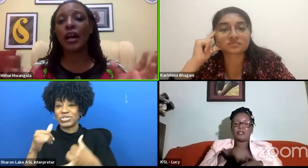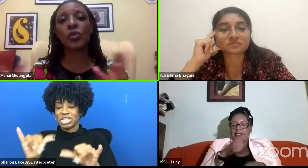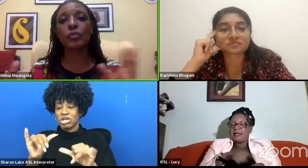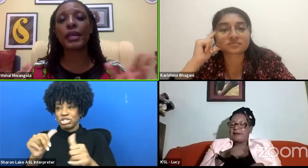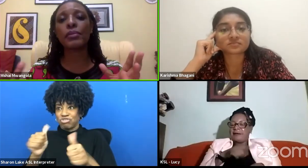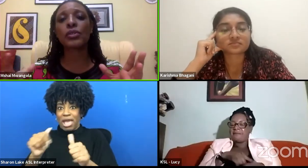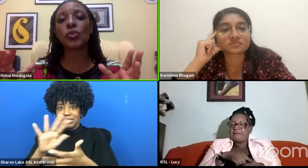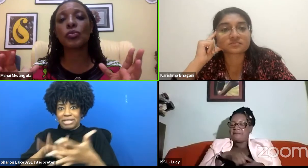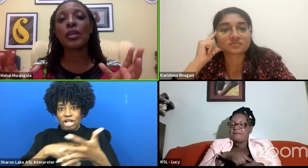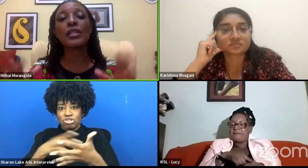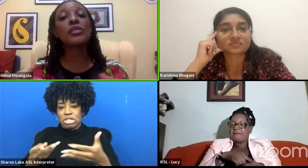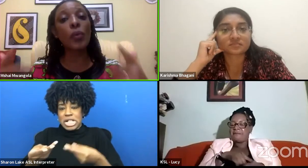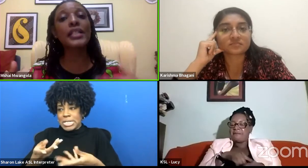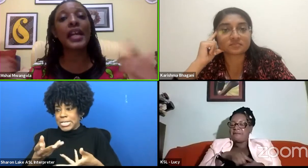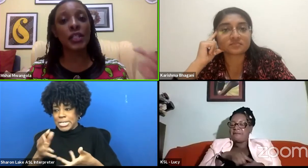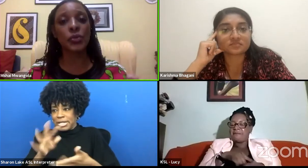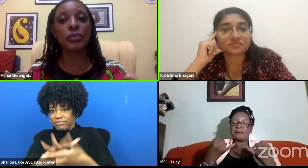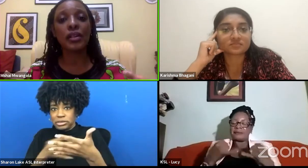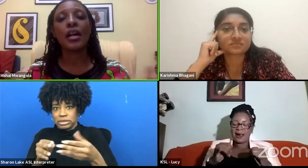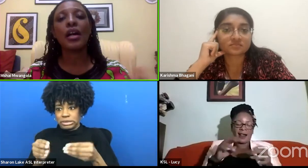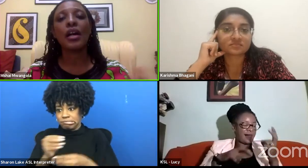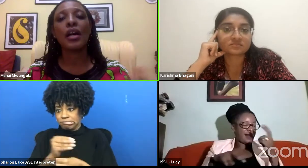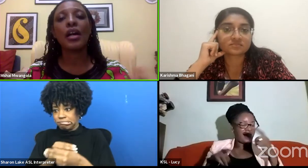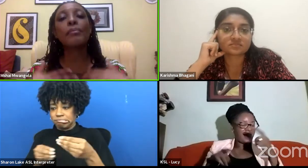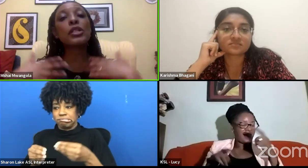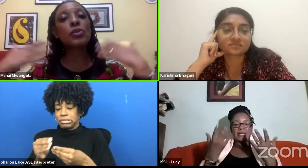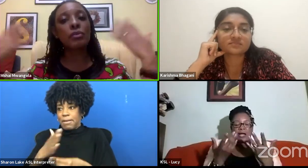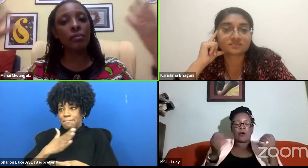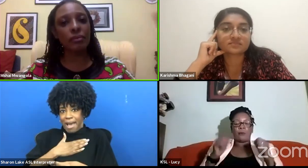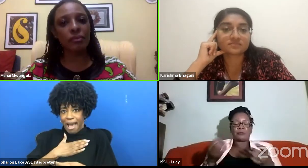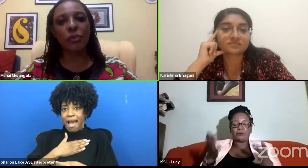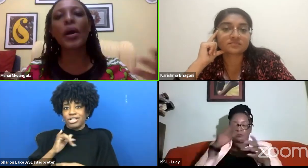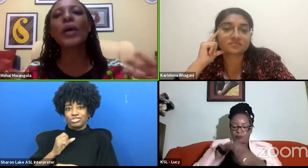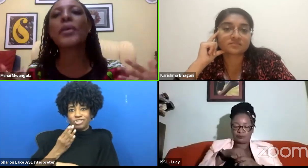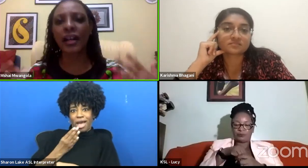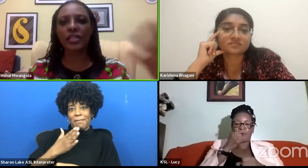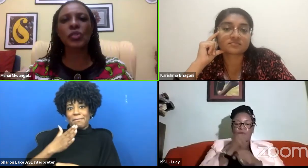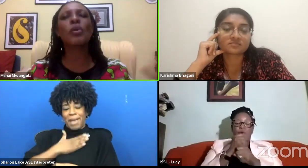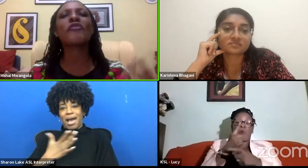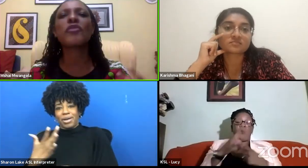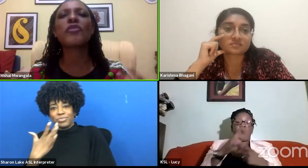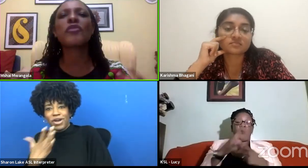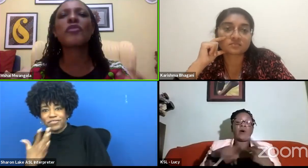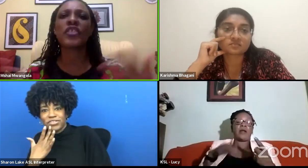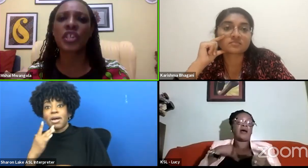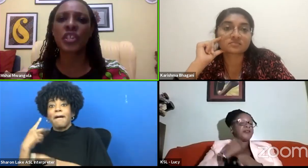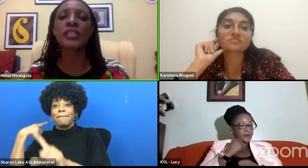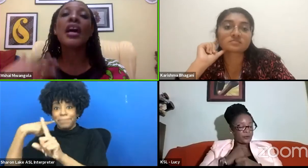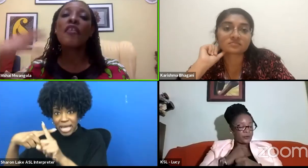how to be able to do what I do and be able to work with artists who are full-time professionals,